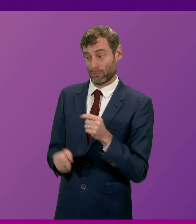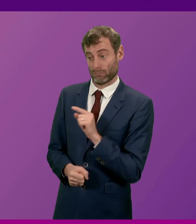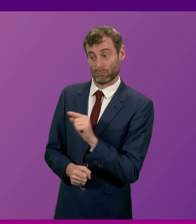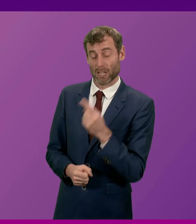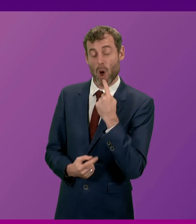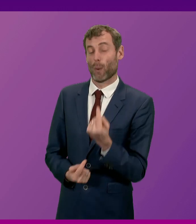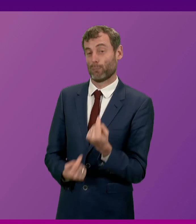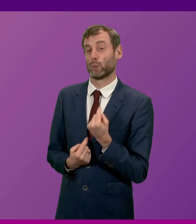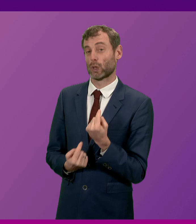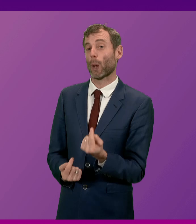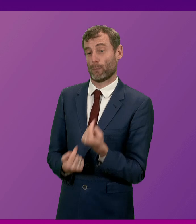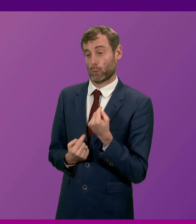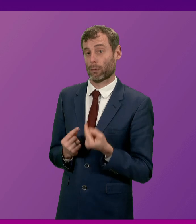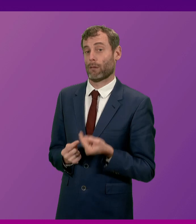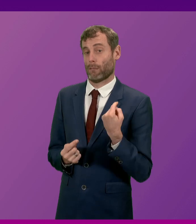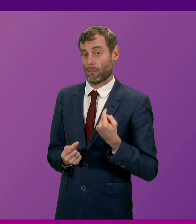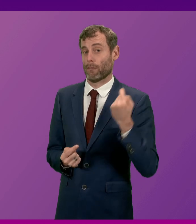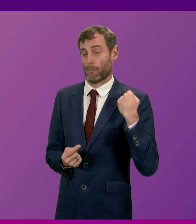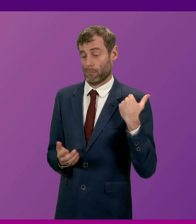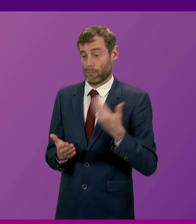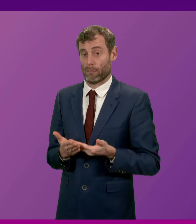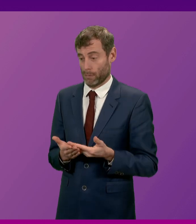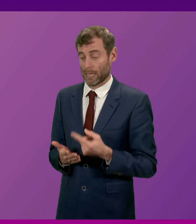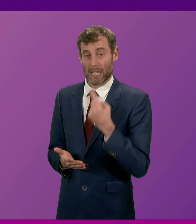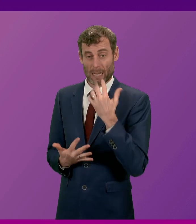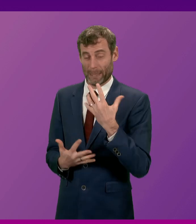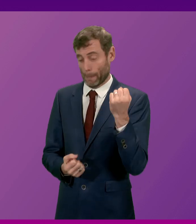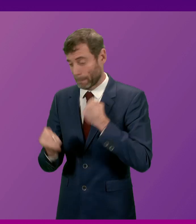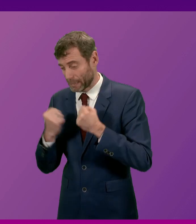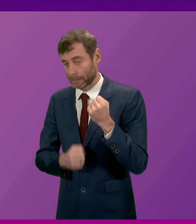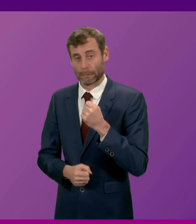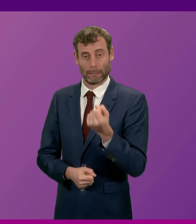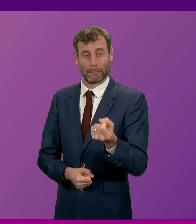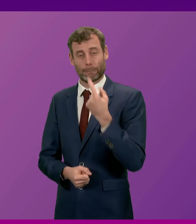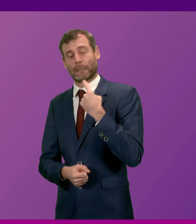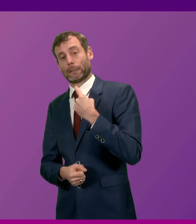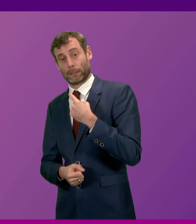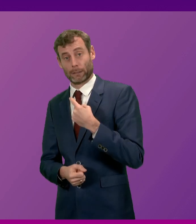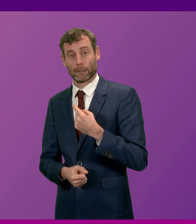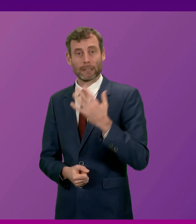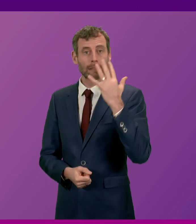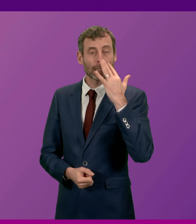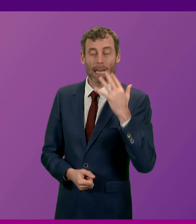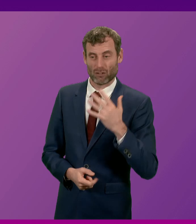months, with drivers frequently being beaten, spat on or threatened by teenagers. A growing number of